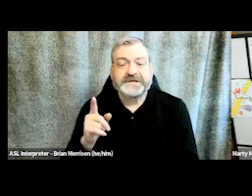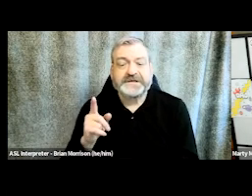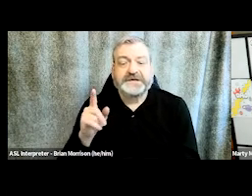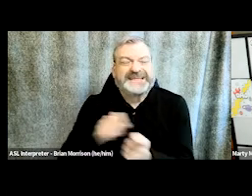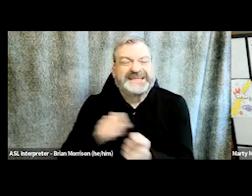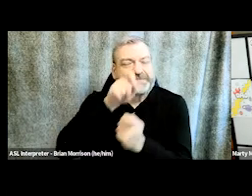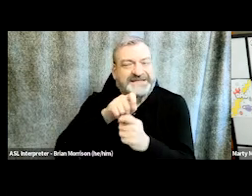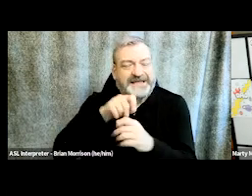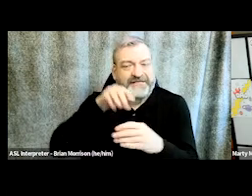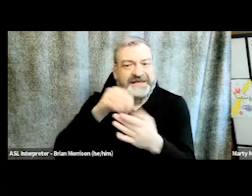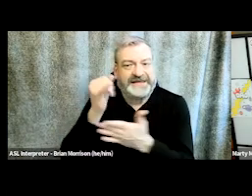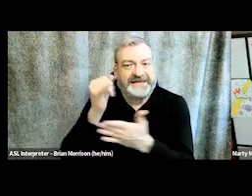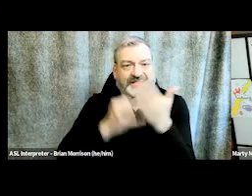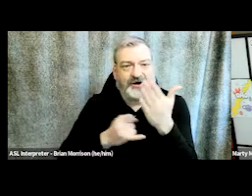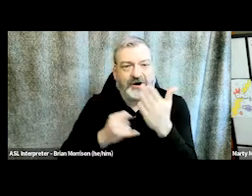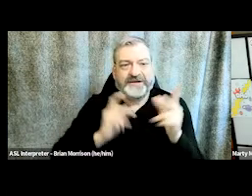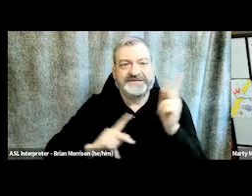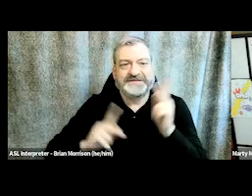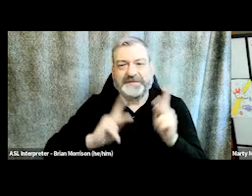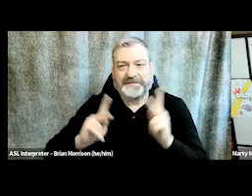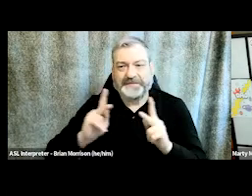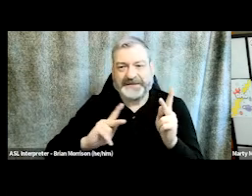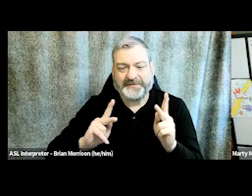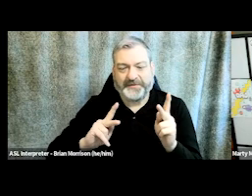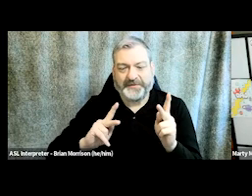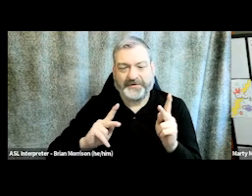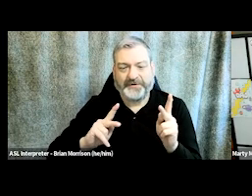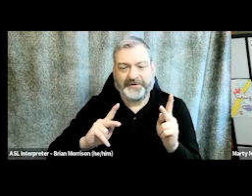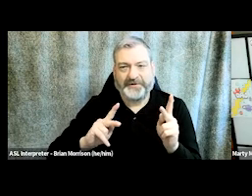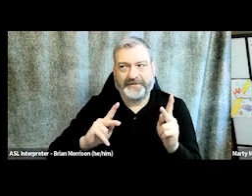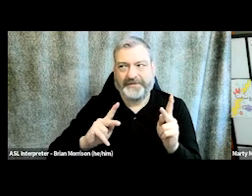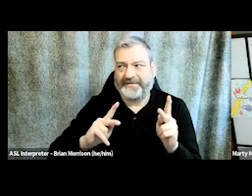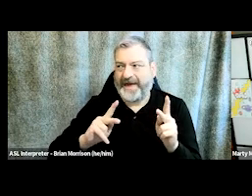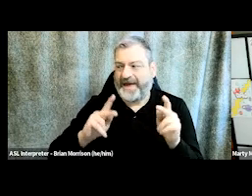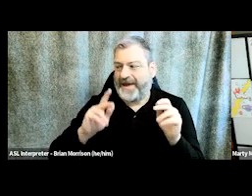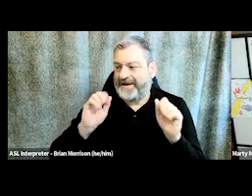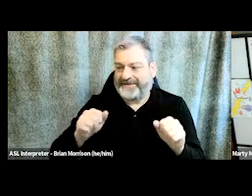things, is the opportunity to innovate, using accessibility as just one more